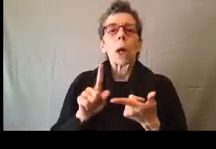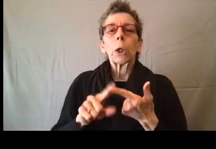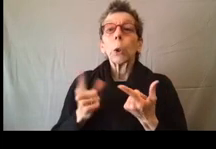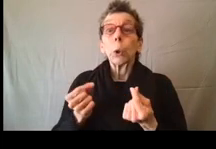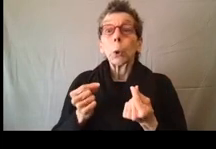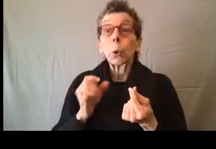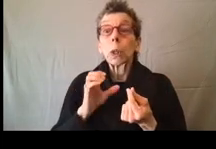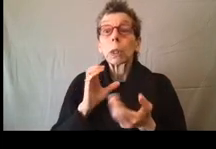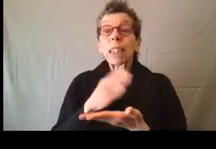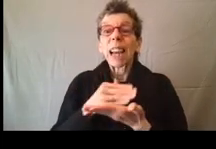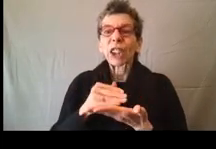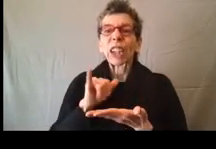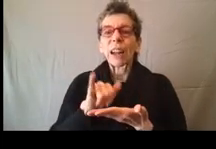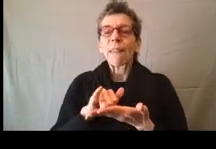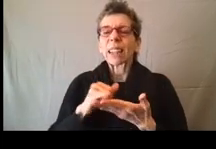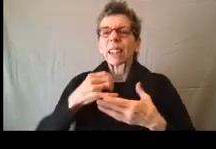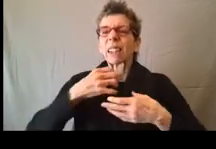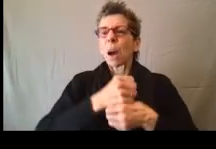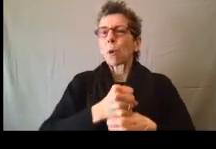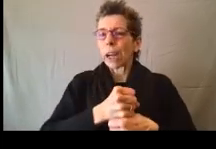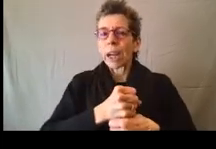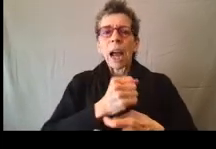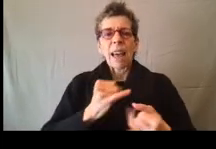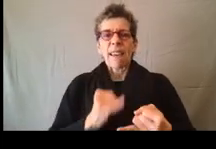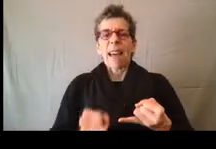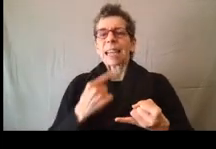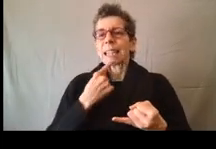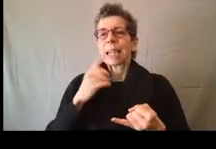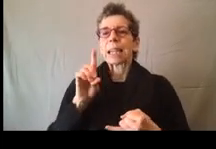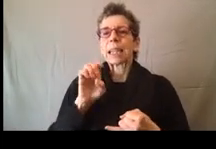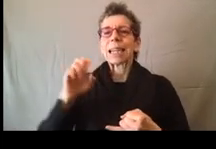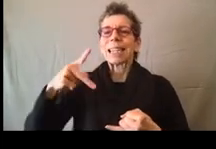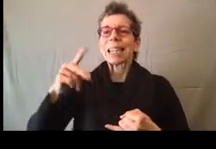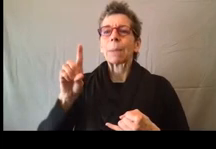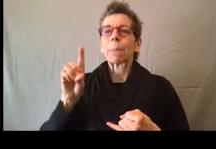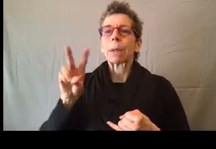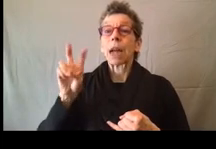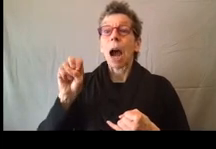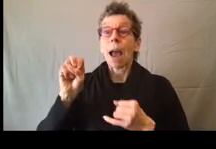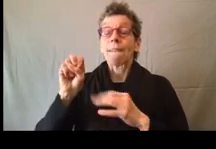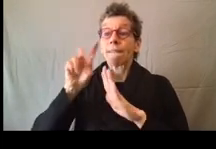key points. And the last one is deep dive, it includes additional learning from recommended